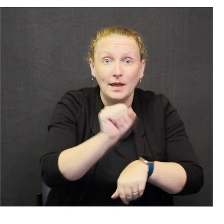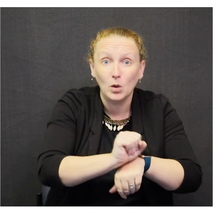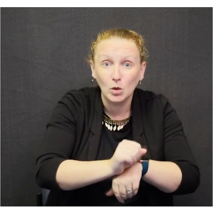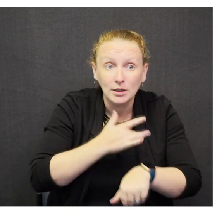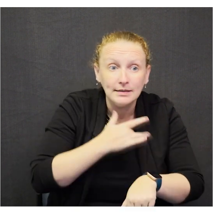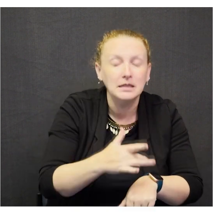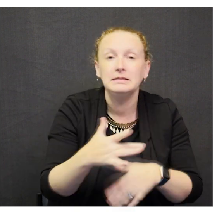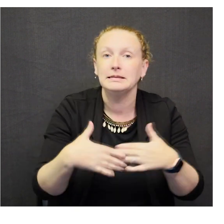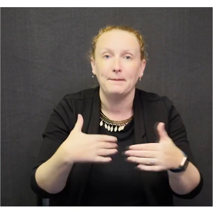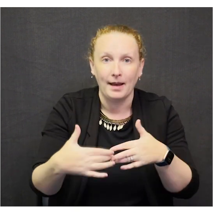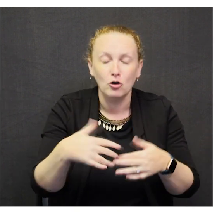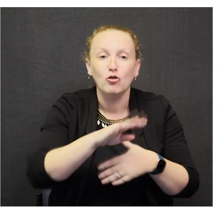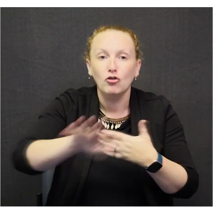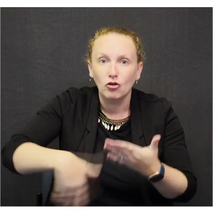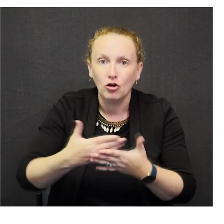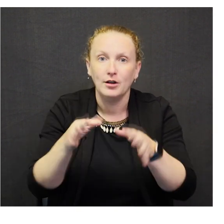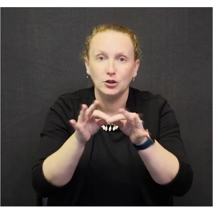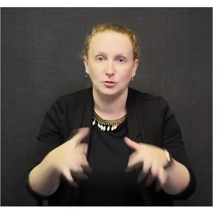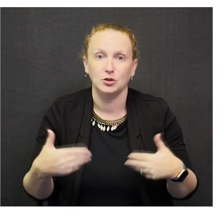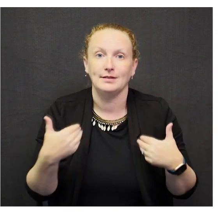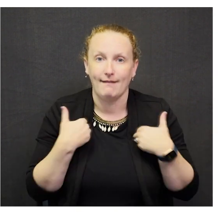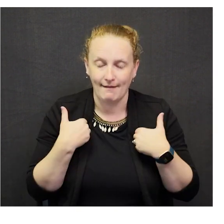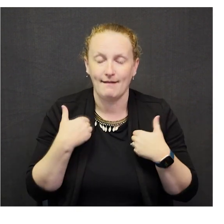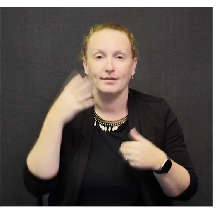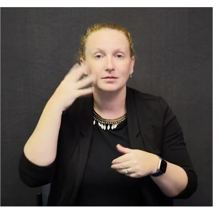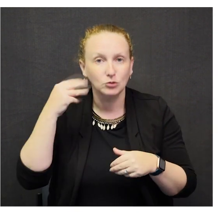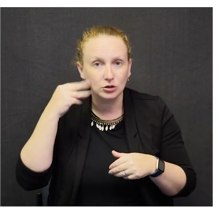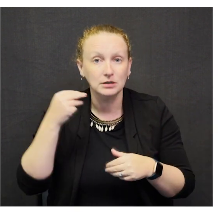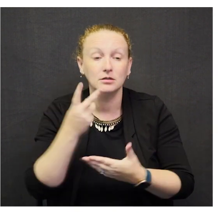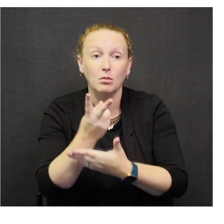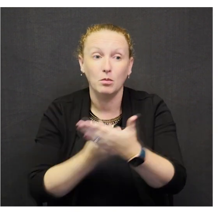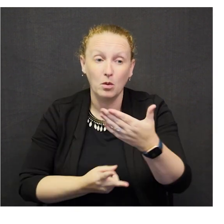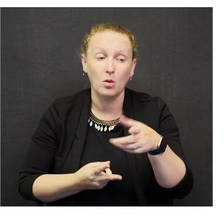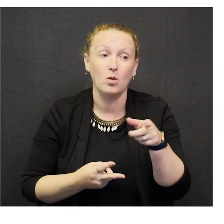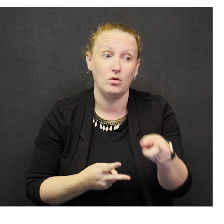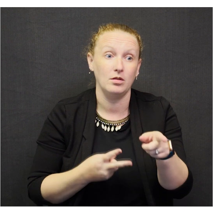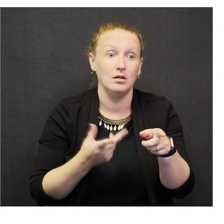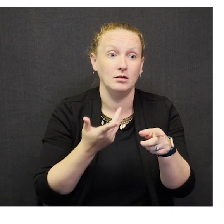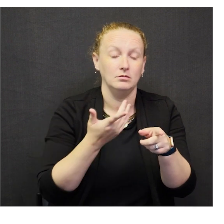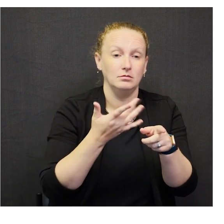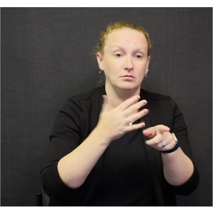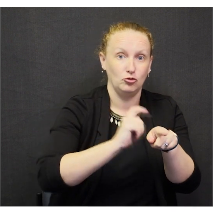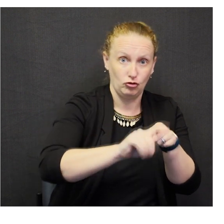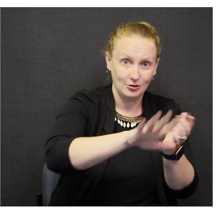and phone on So there. It was really just getting used to a new environment from the